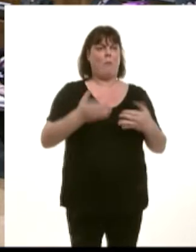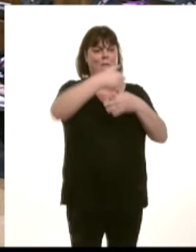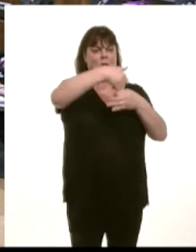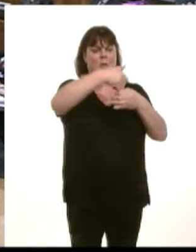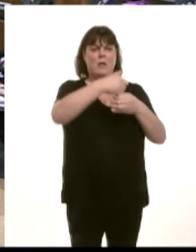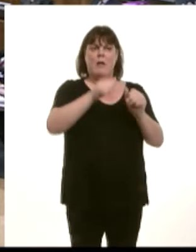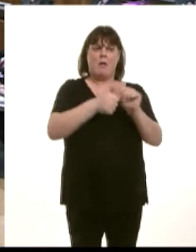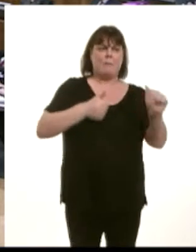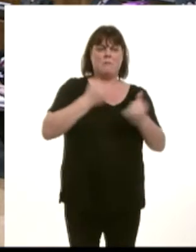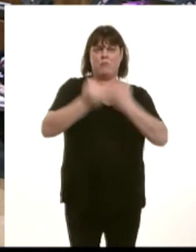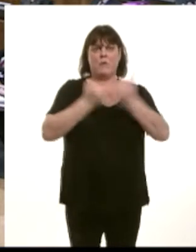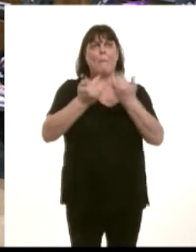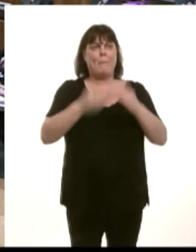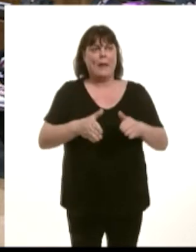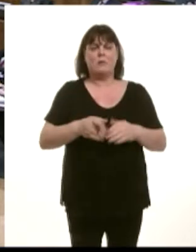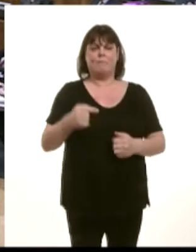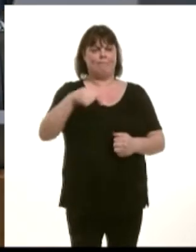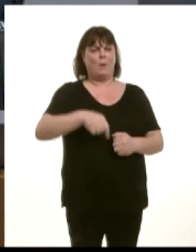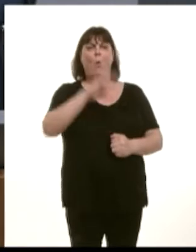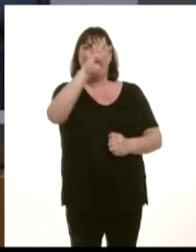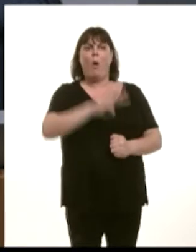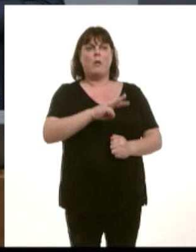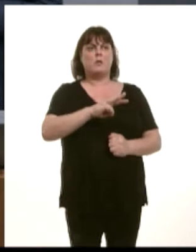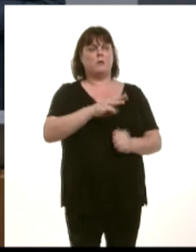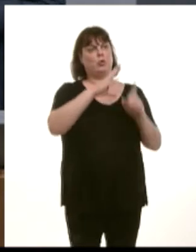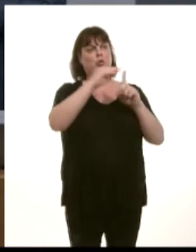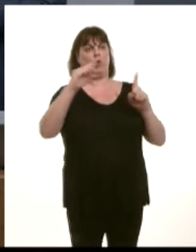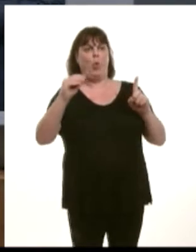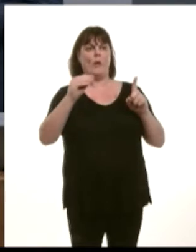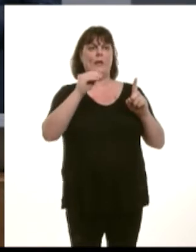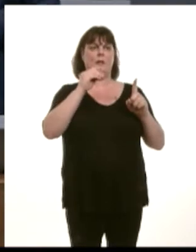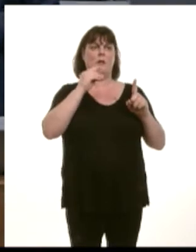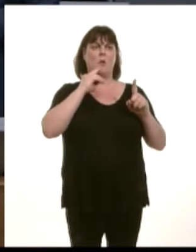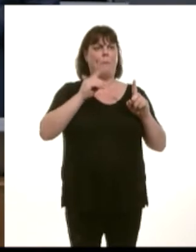Welsh Tories, as part of their contributory role to the war on Wales, continue to champion